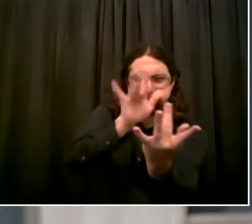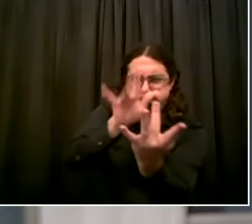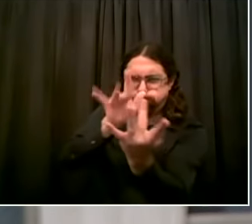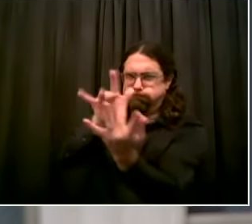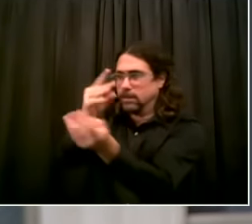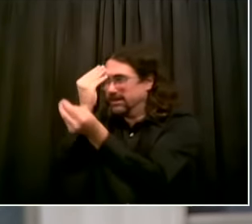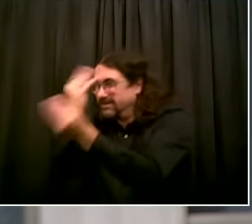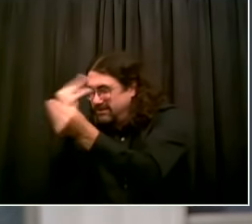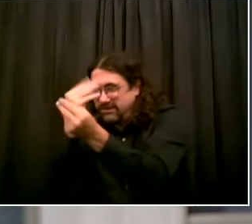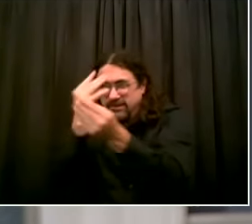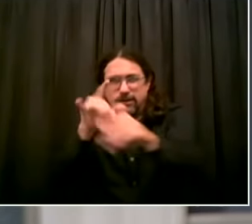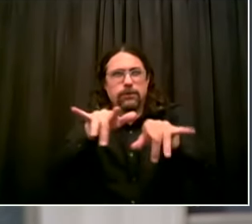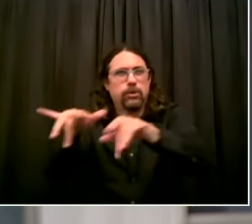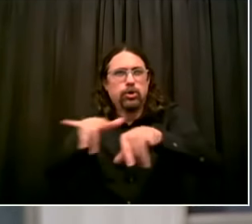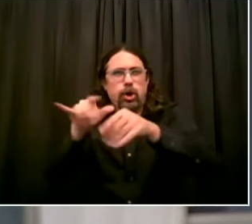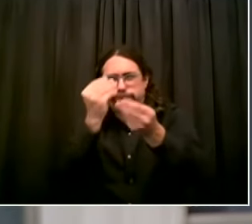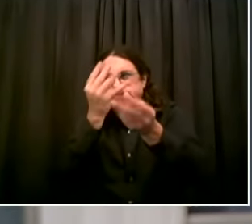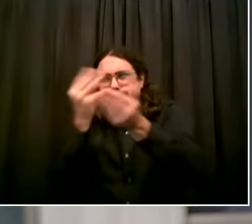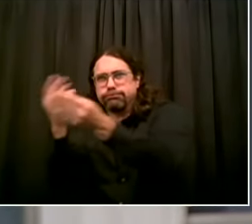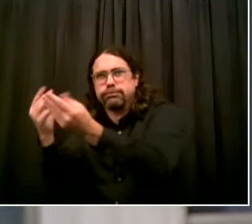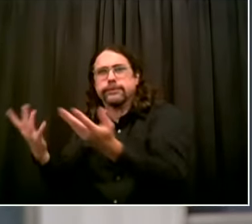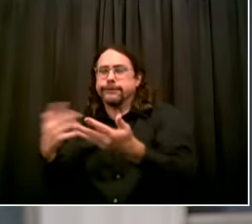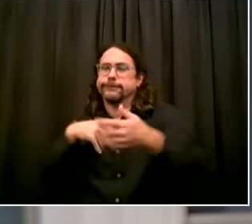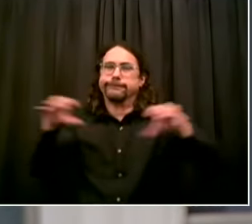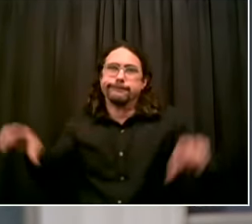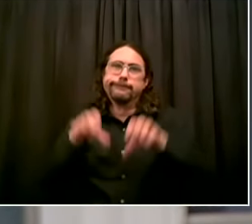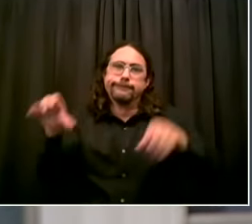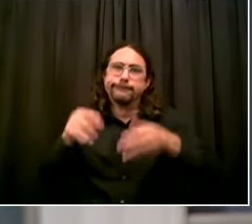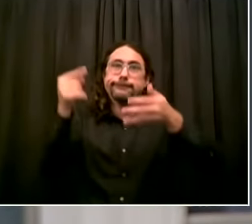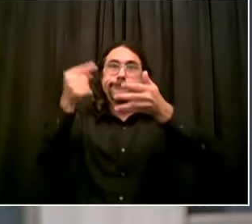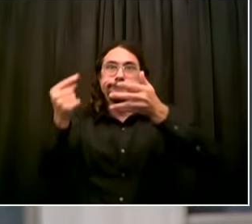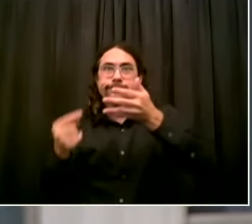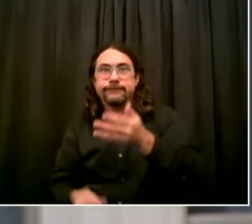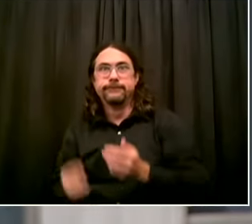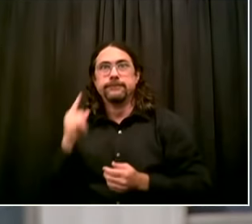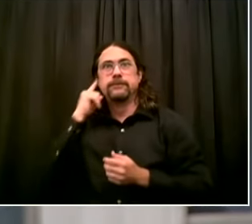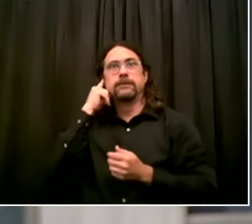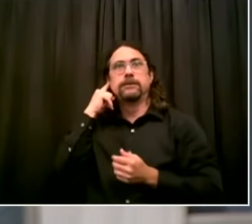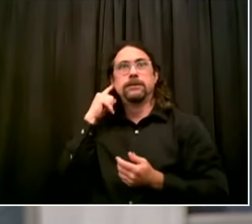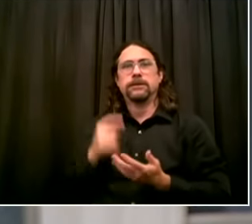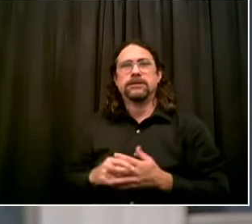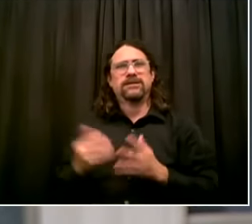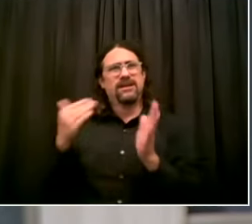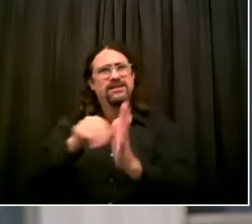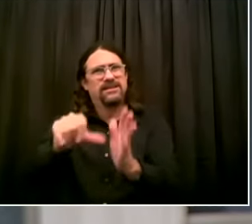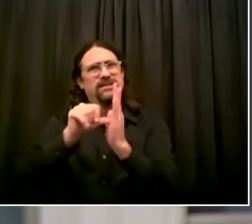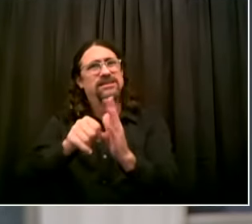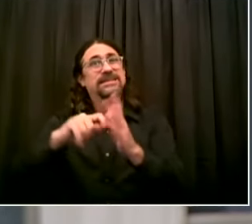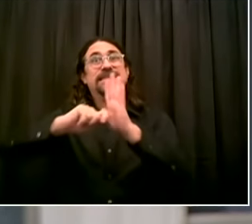TESTING SITES. CROWN HEIGHTS AND FORT GREENE WILL TEST MORE